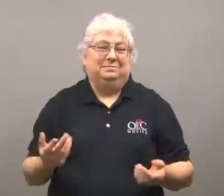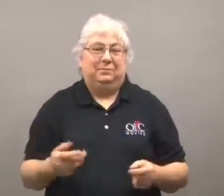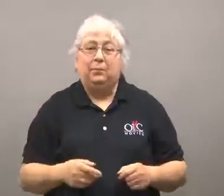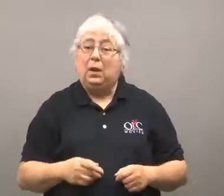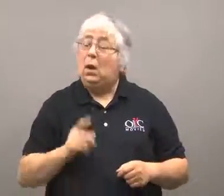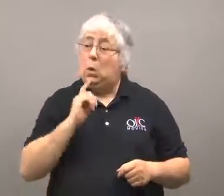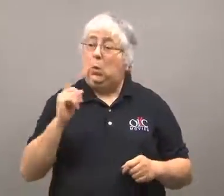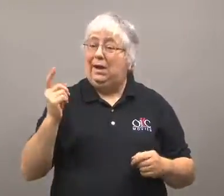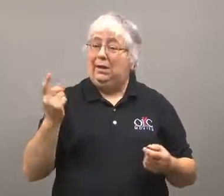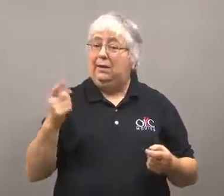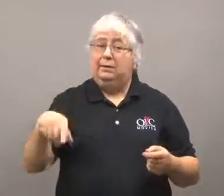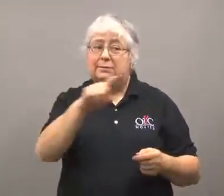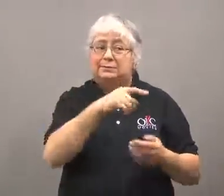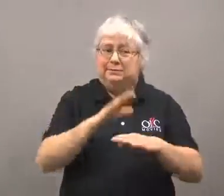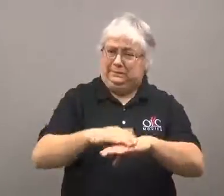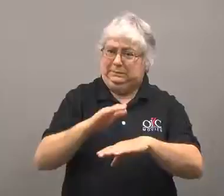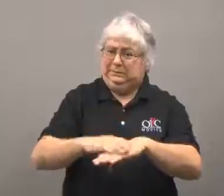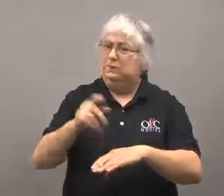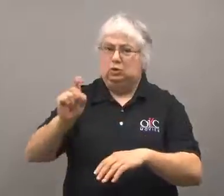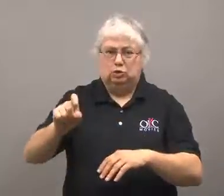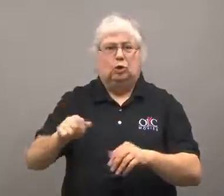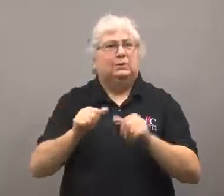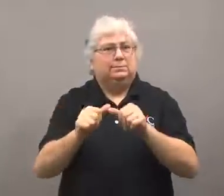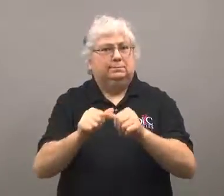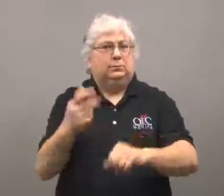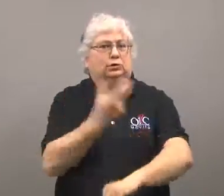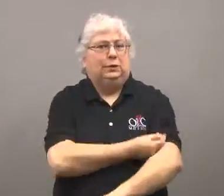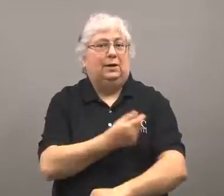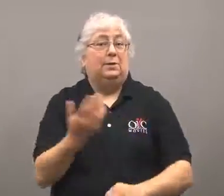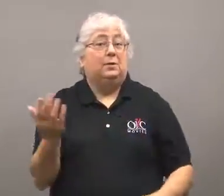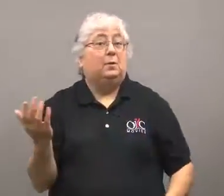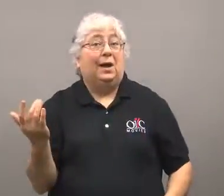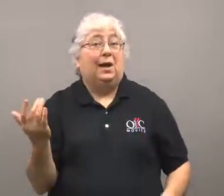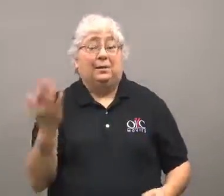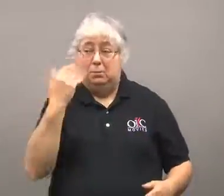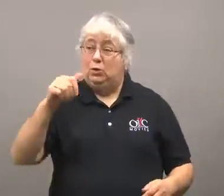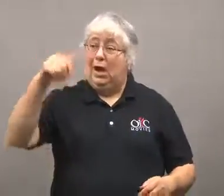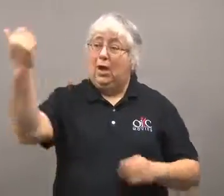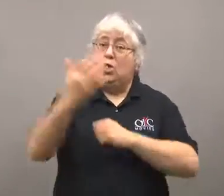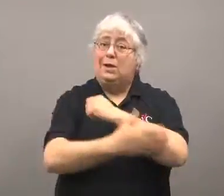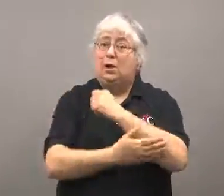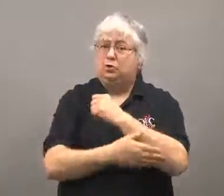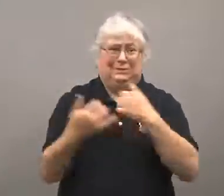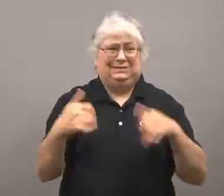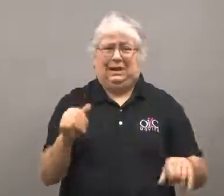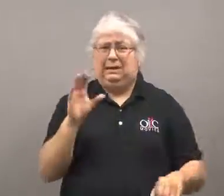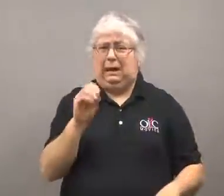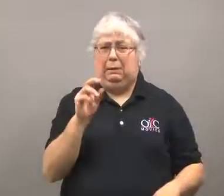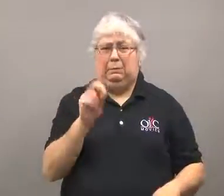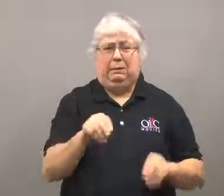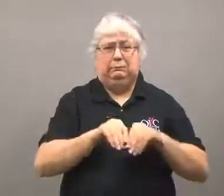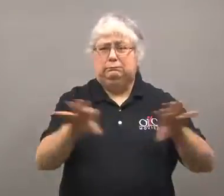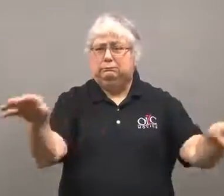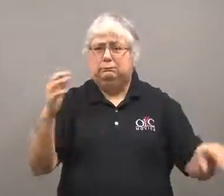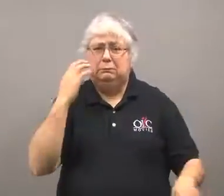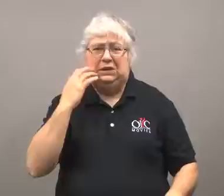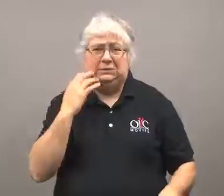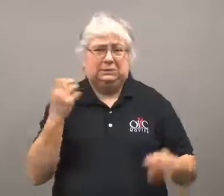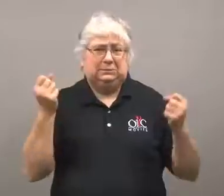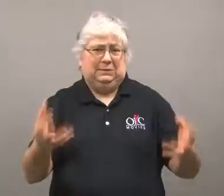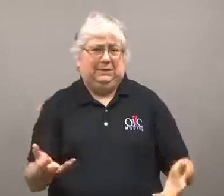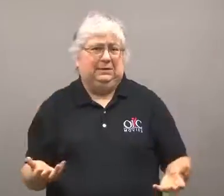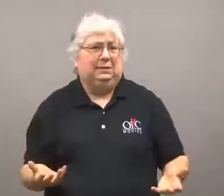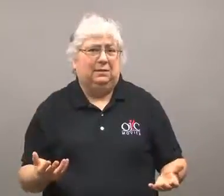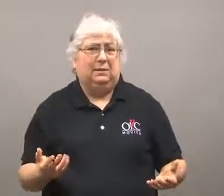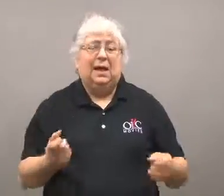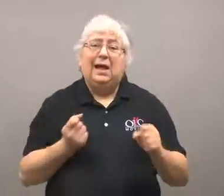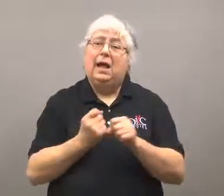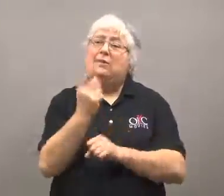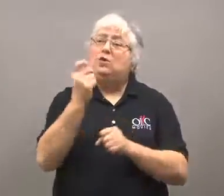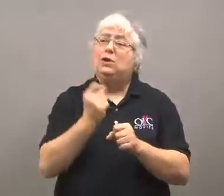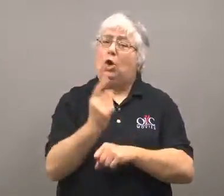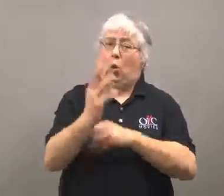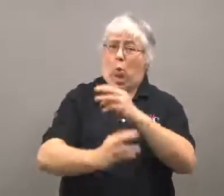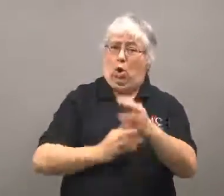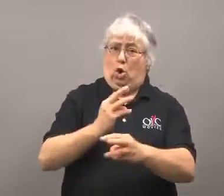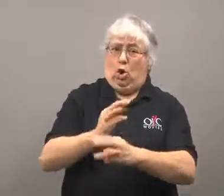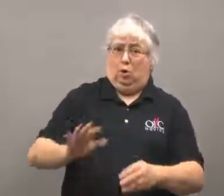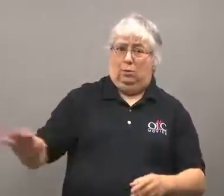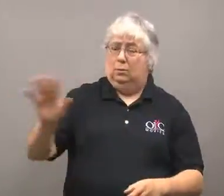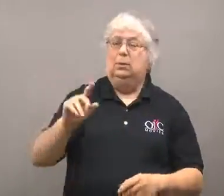Getting the shots is advised because measles is still widespread in other countries.